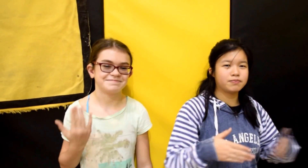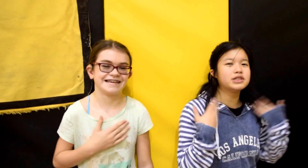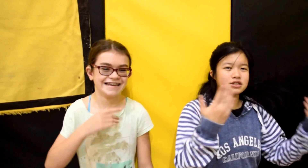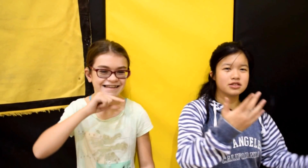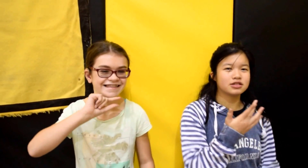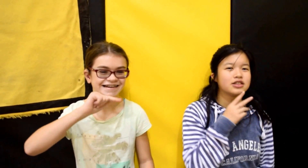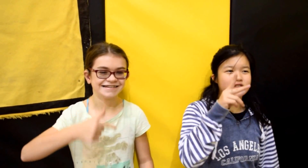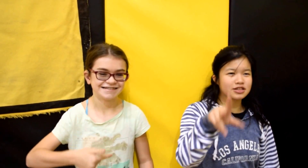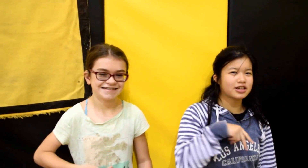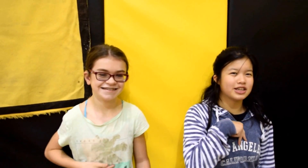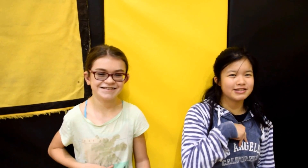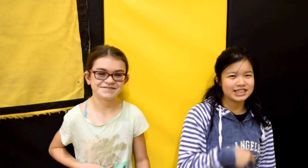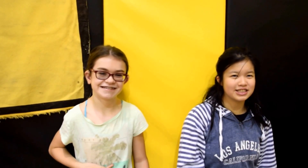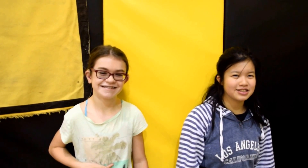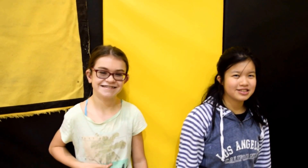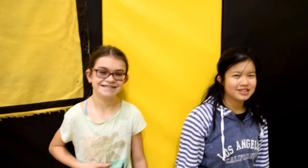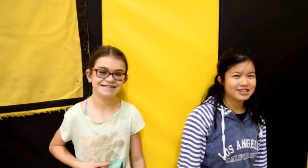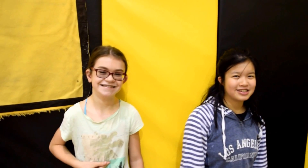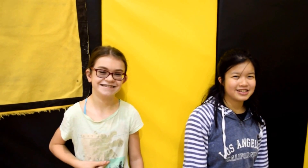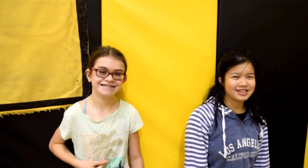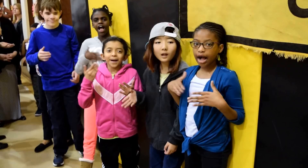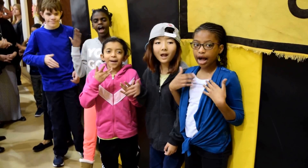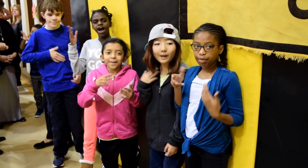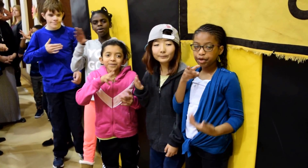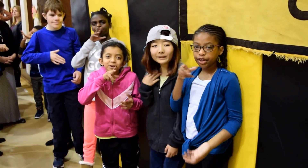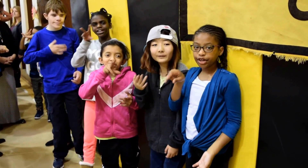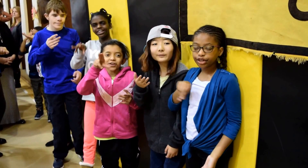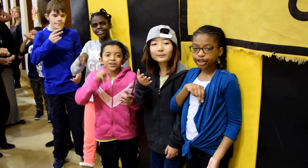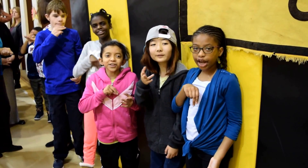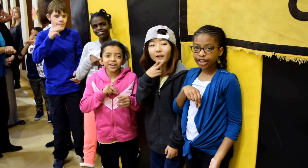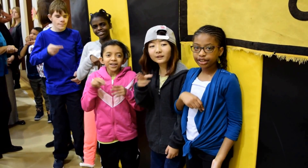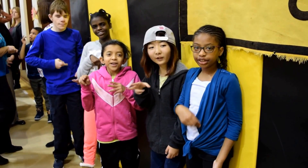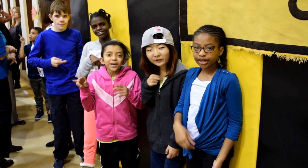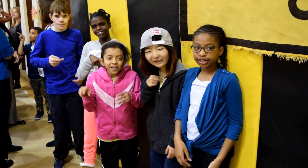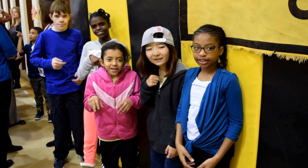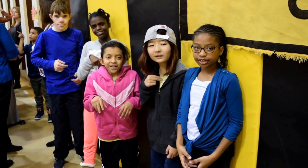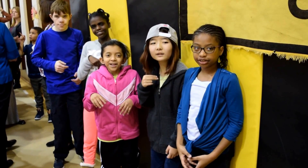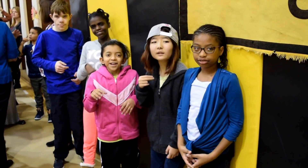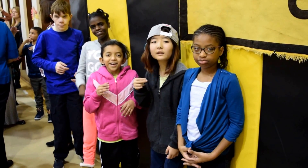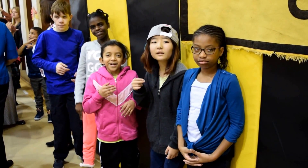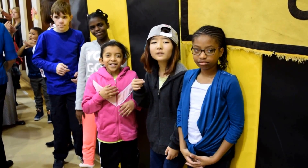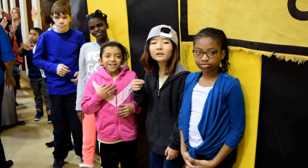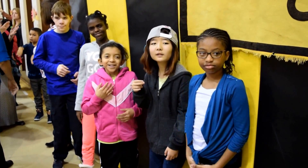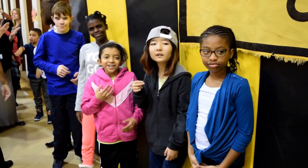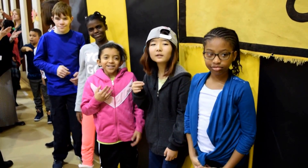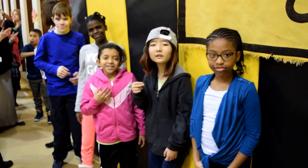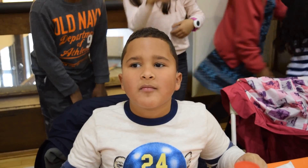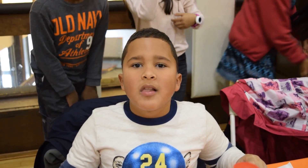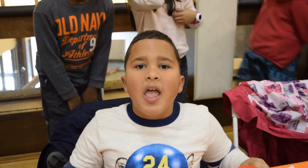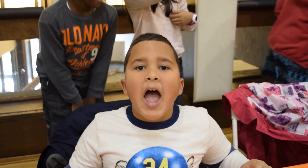Happy Thanksgiving Happy Thanksgiving! yeaahh!